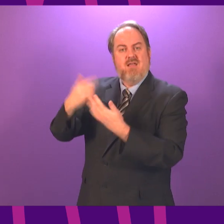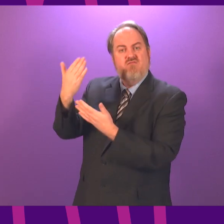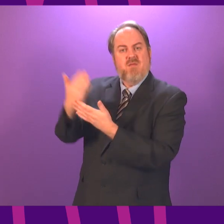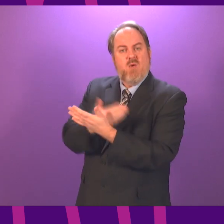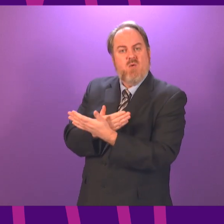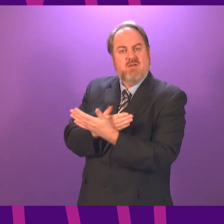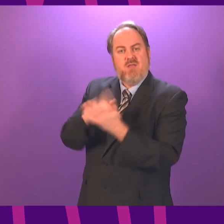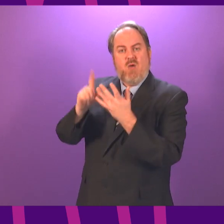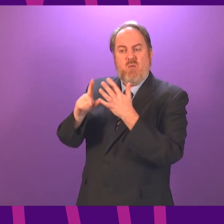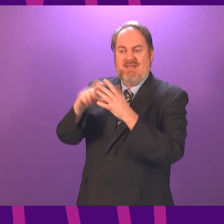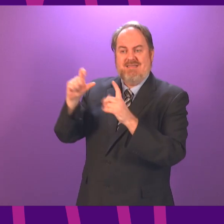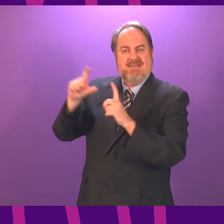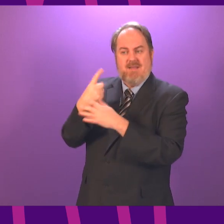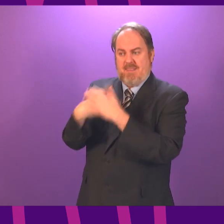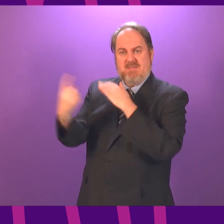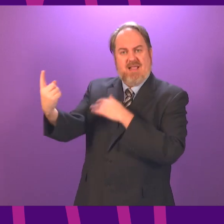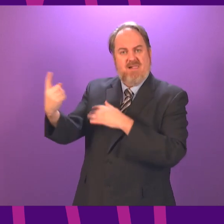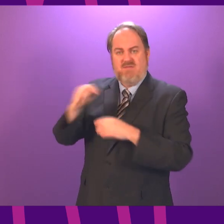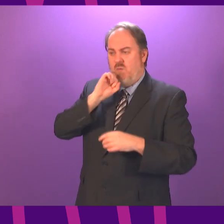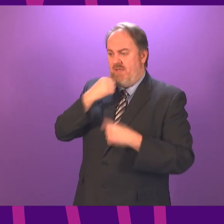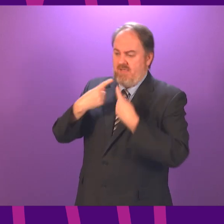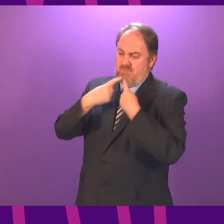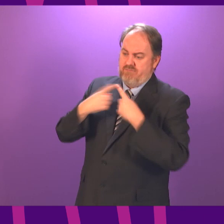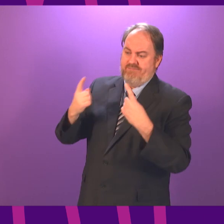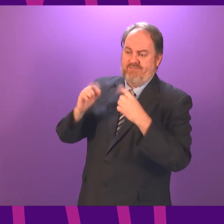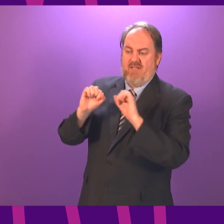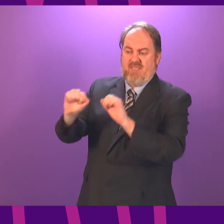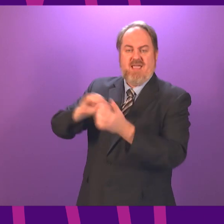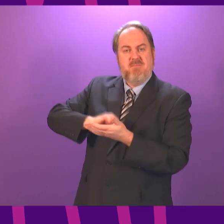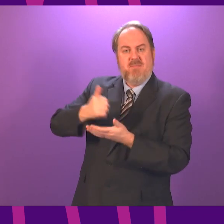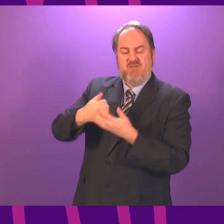Scottish Government and it would be wrong for us to seek to dictate to it how it does